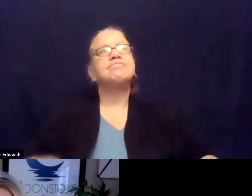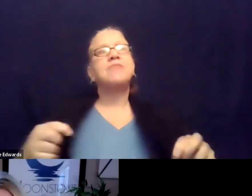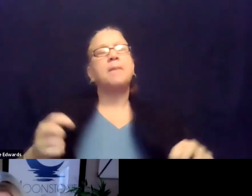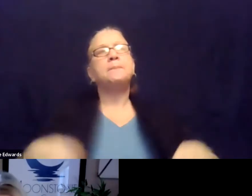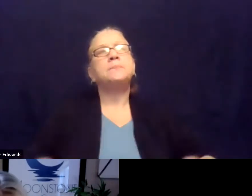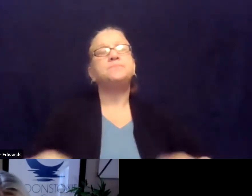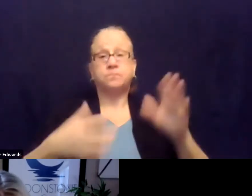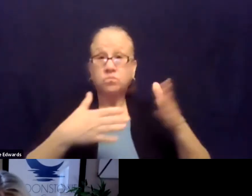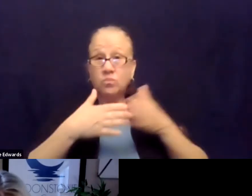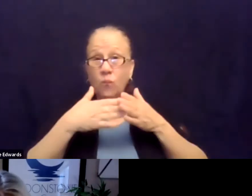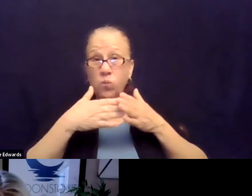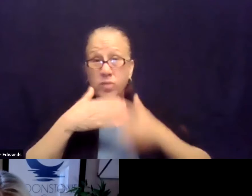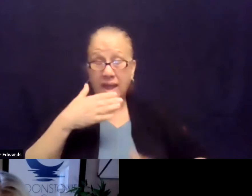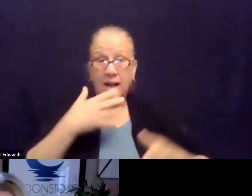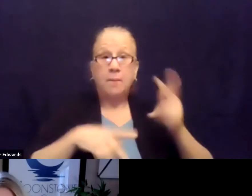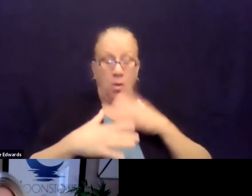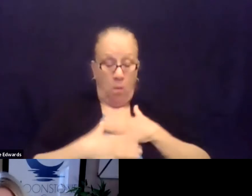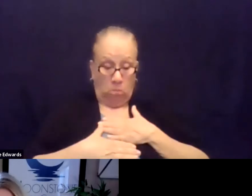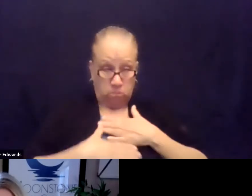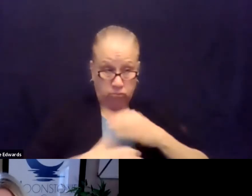in the end, people's willingness to protect themselves and each other,